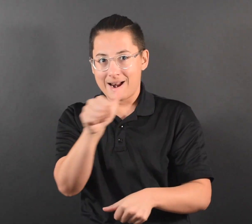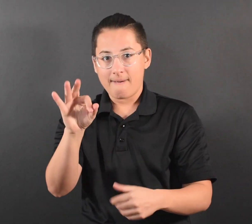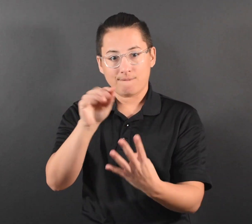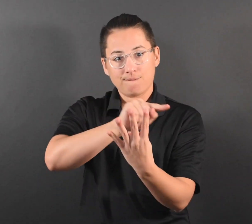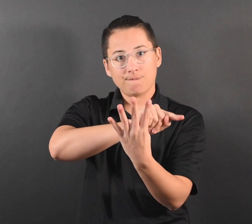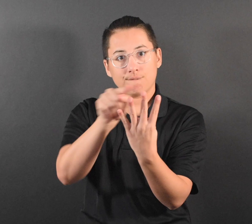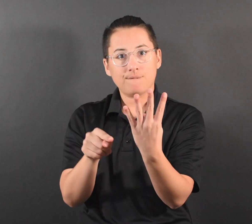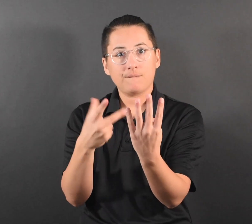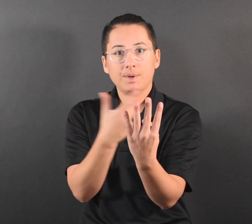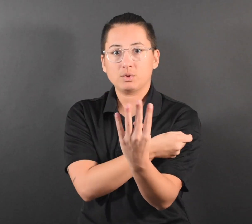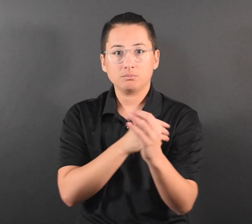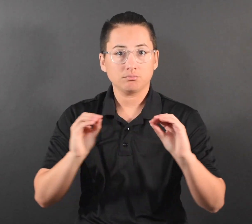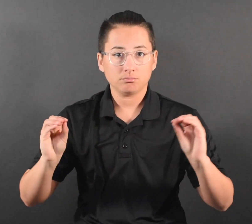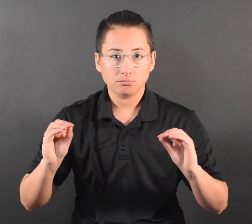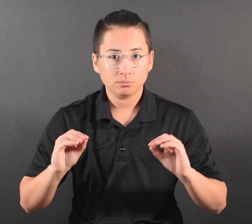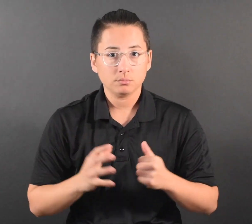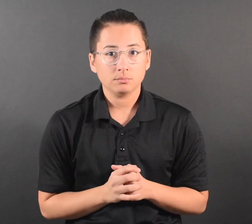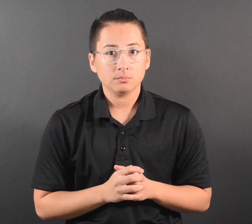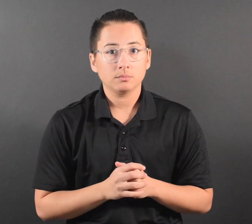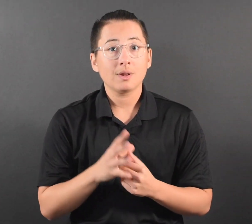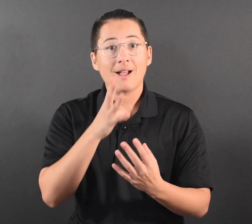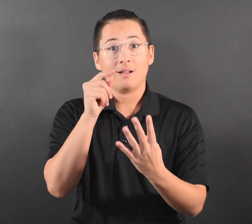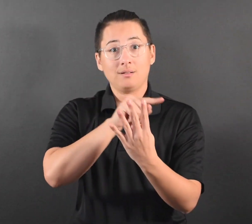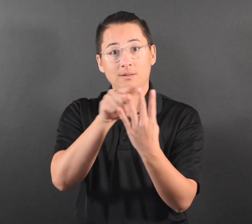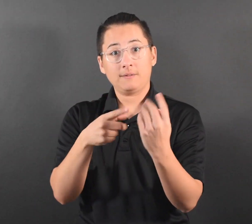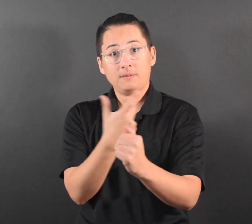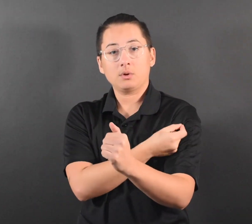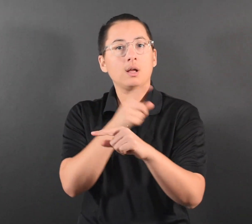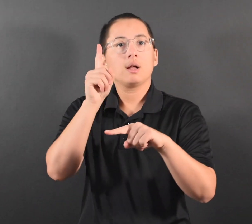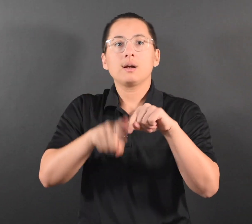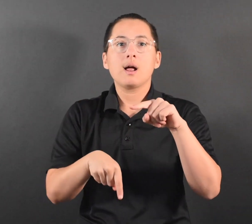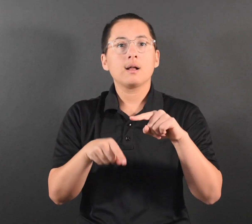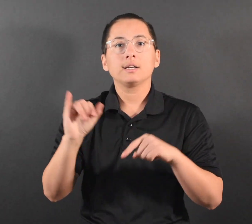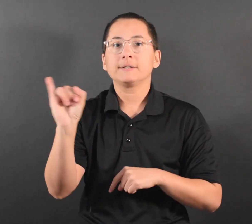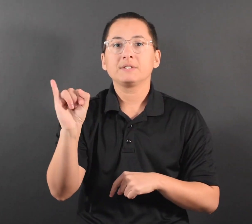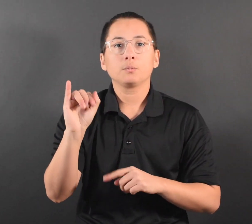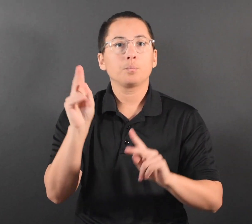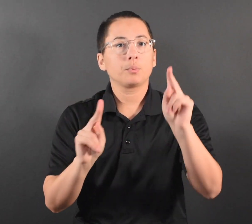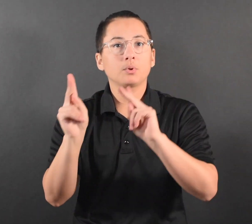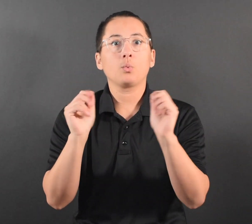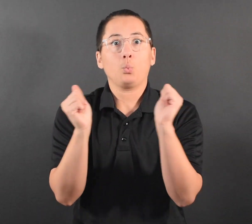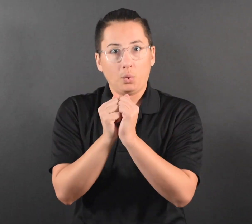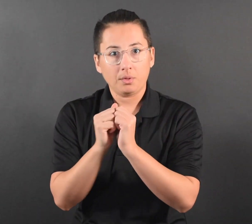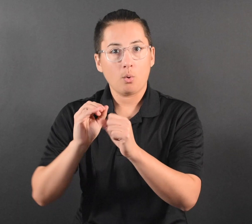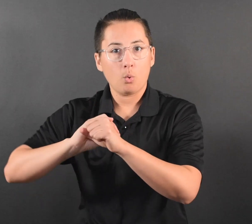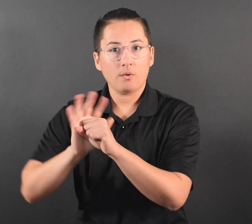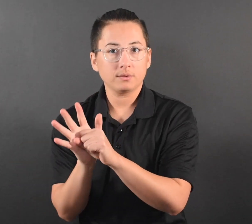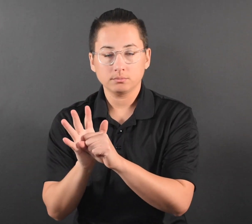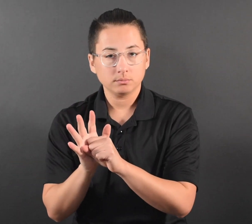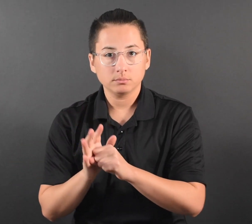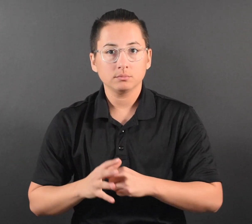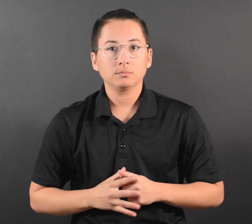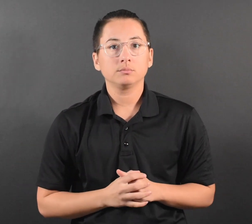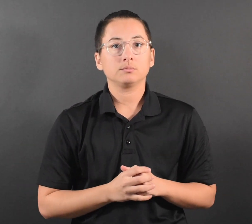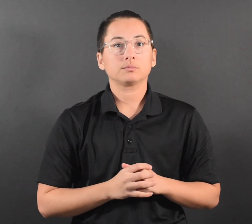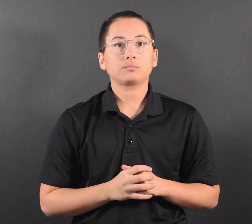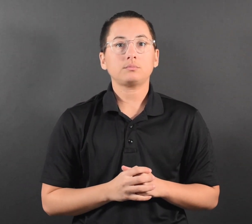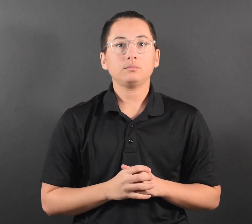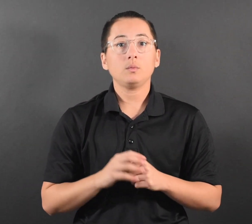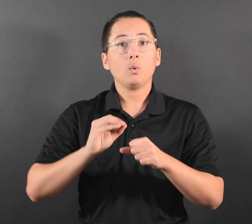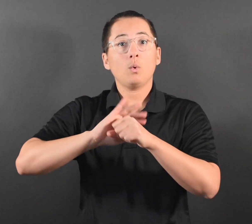No COVID-19 virus is in any of the vaccines, and the vaccines cannot infect a person with COVID-19.